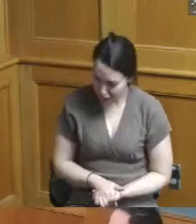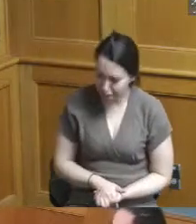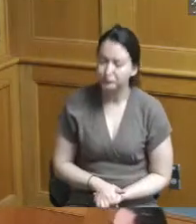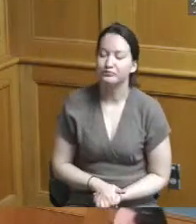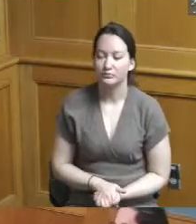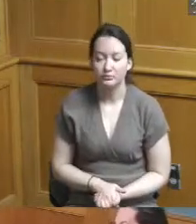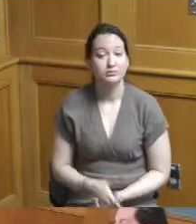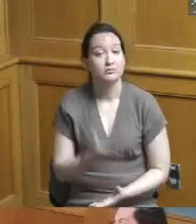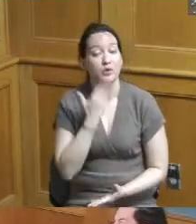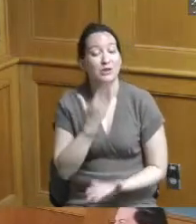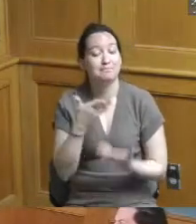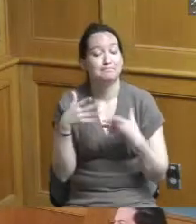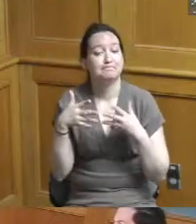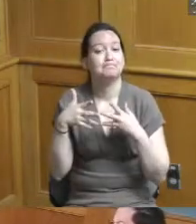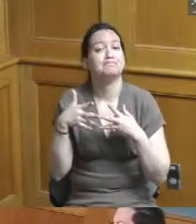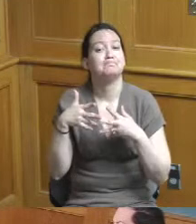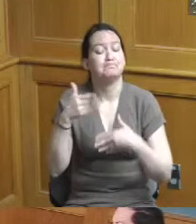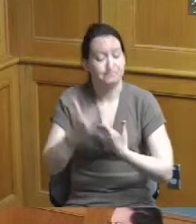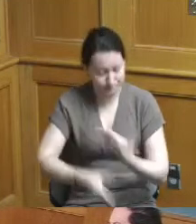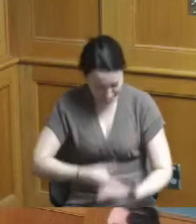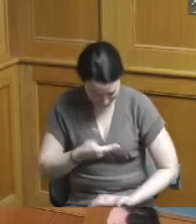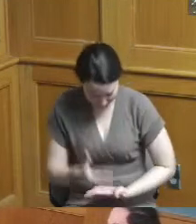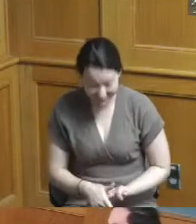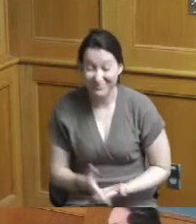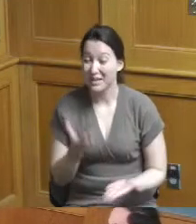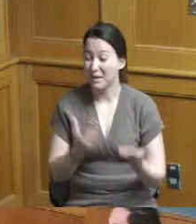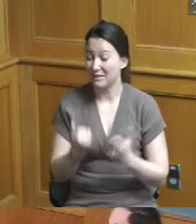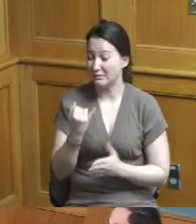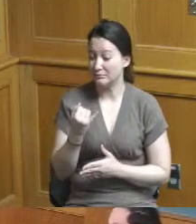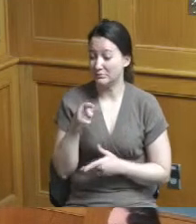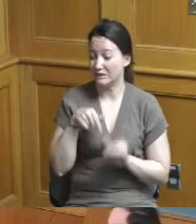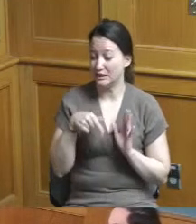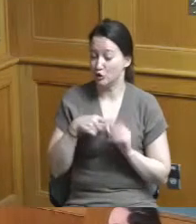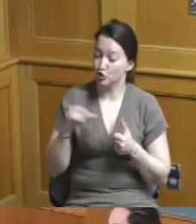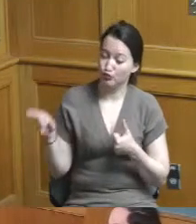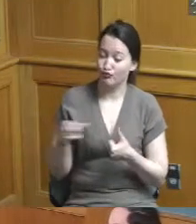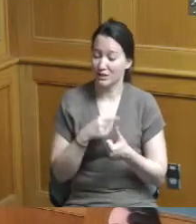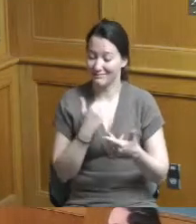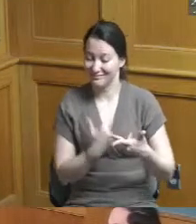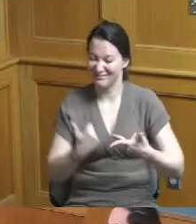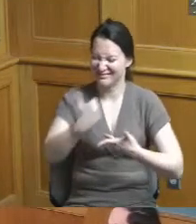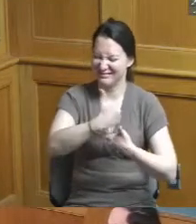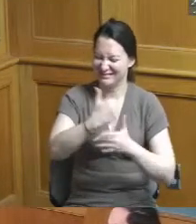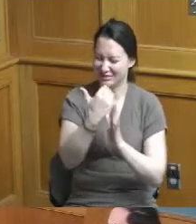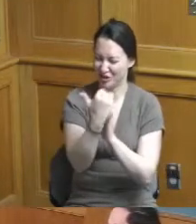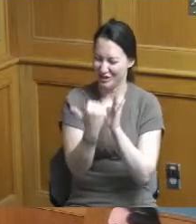it's a good segue so and maybe this item should have been first on on the agenda but this is the